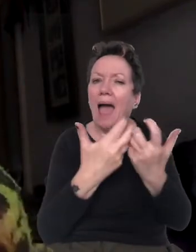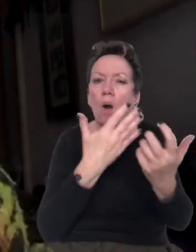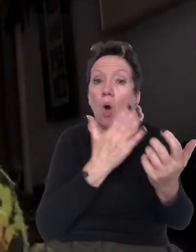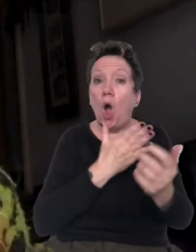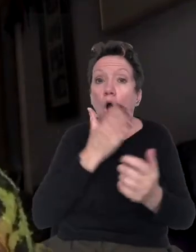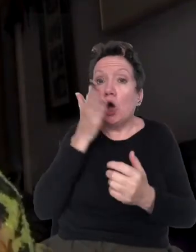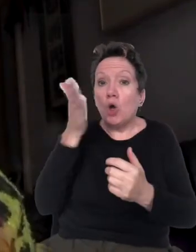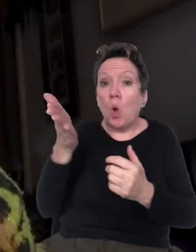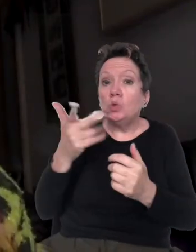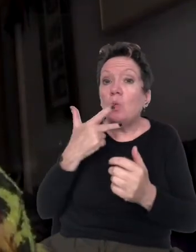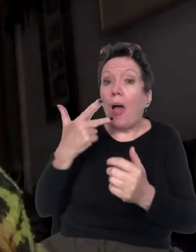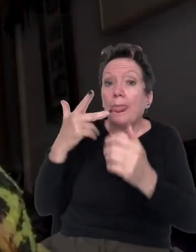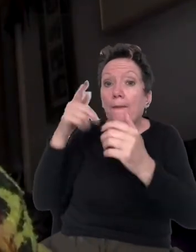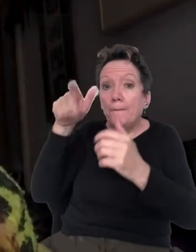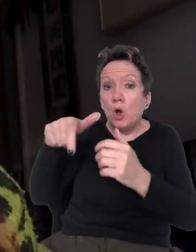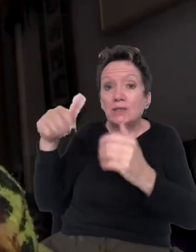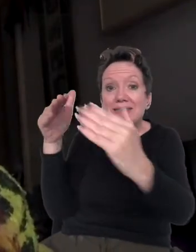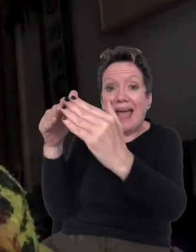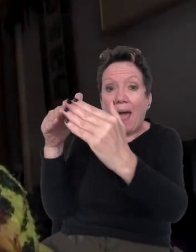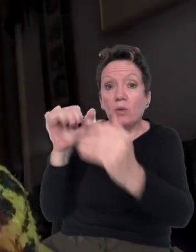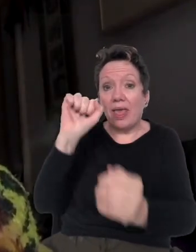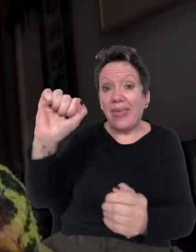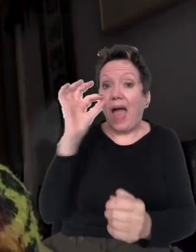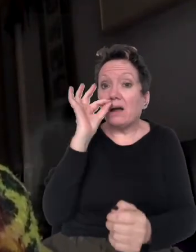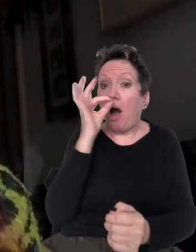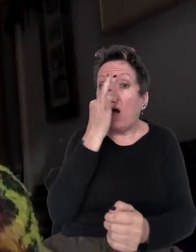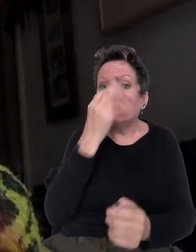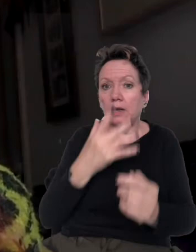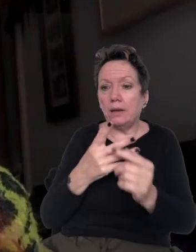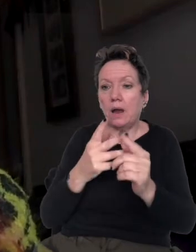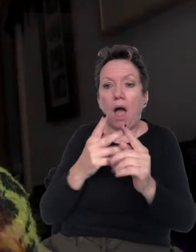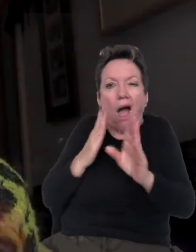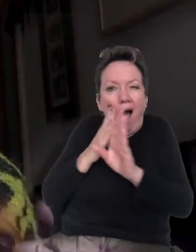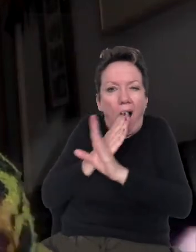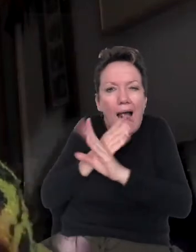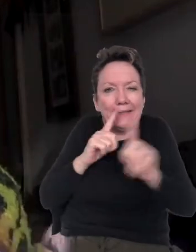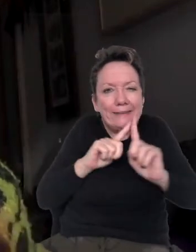So just thinking about the, um, uh, kind of treasure hunt, treasure